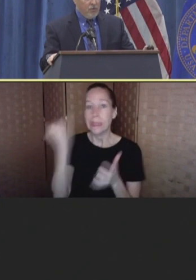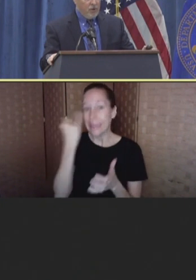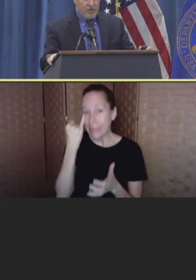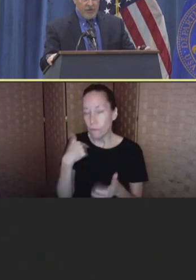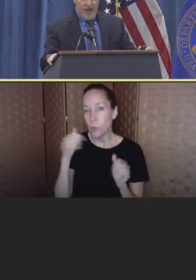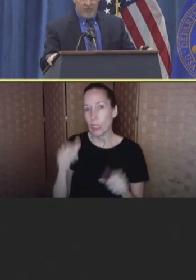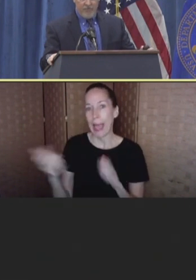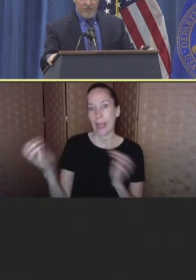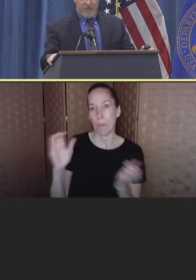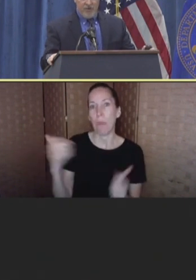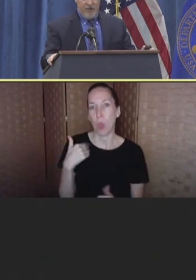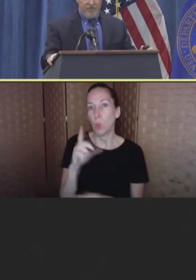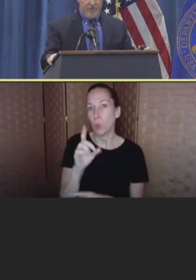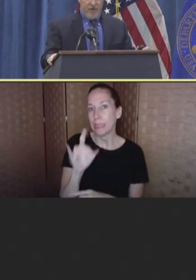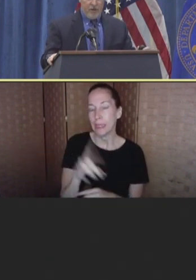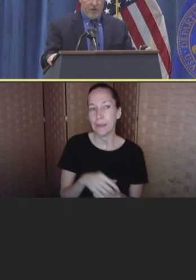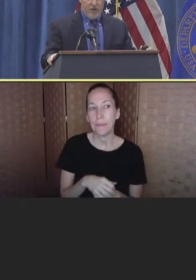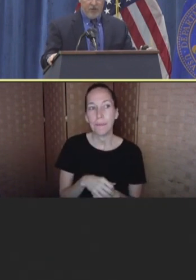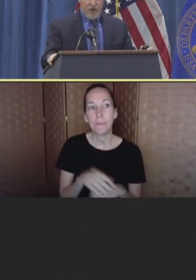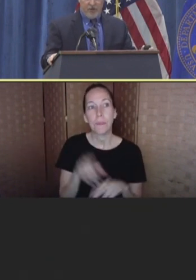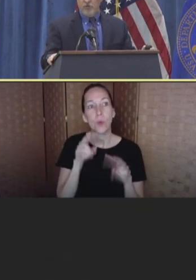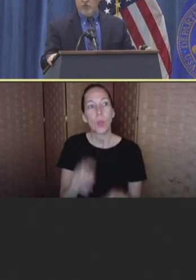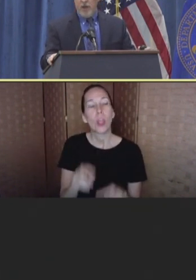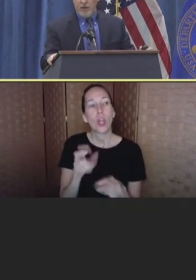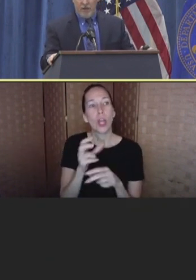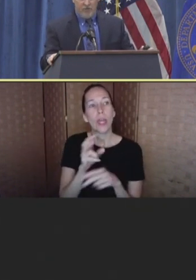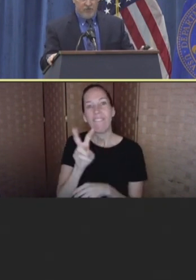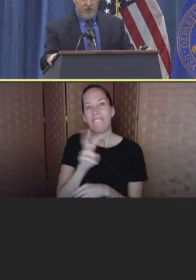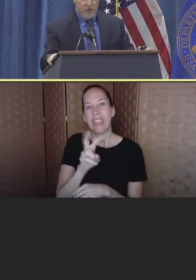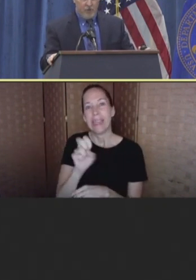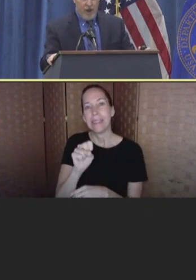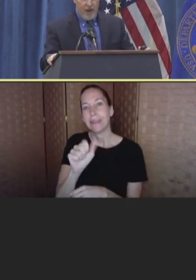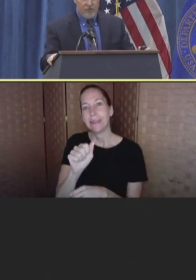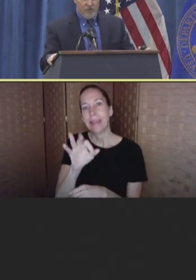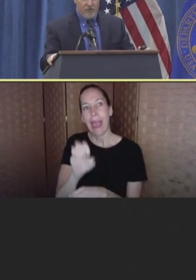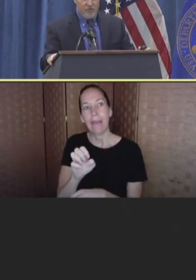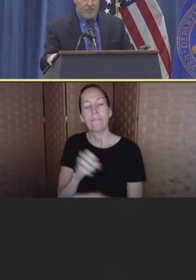We looked at data from v-safe, looking at injection site and systemic reactions.